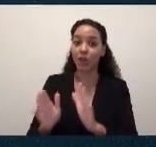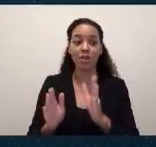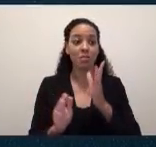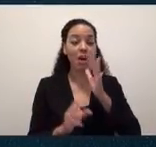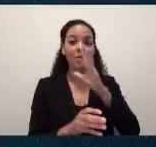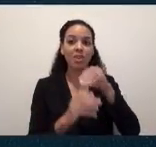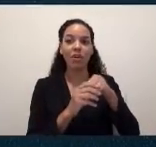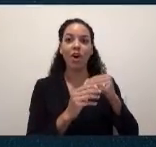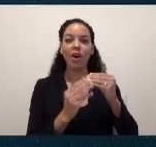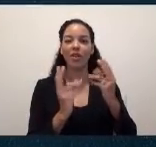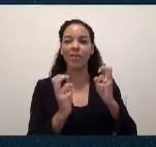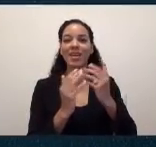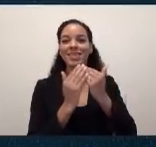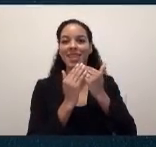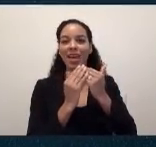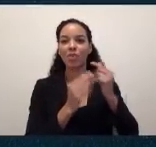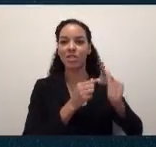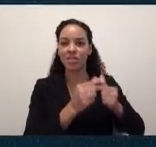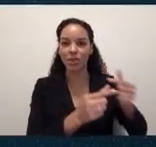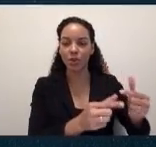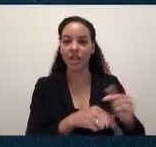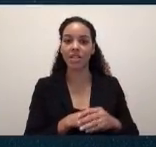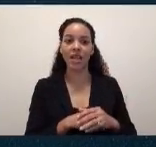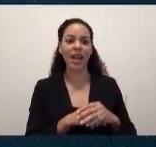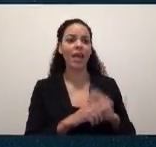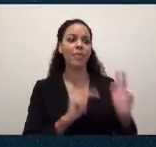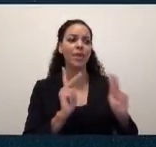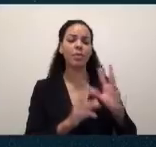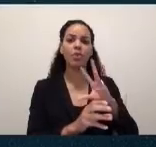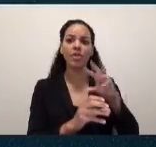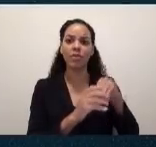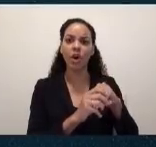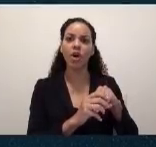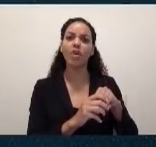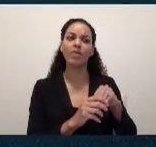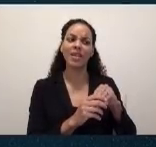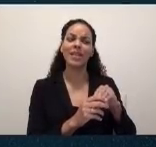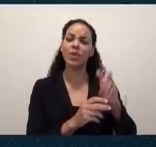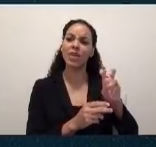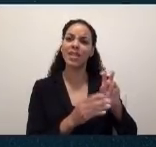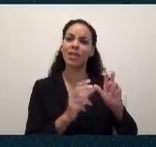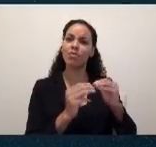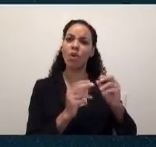to talk about the need for investing in our families so that we can all thrive.